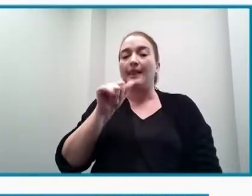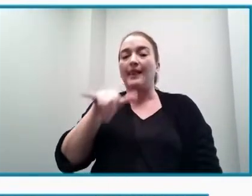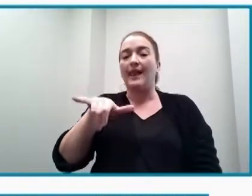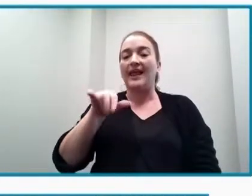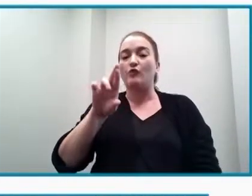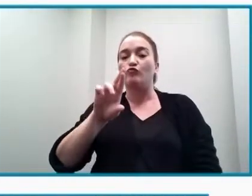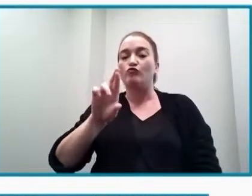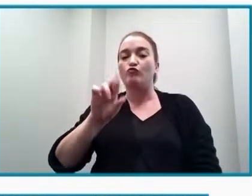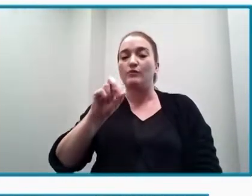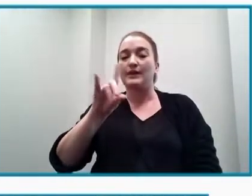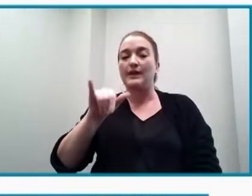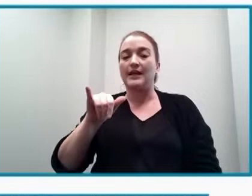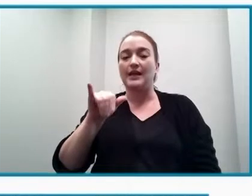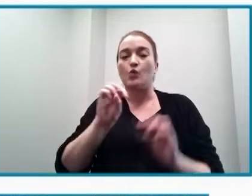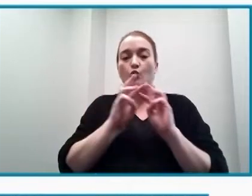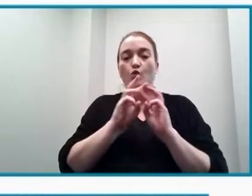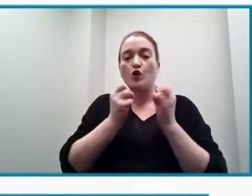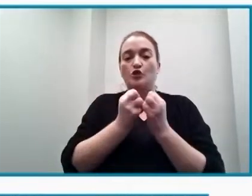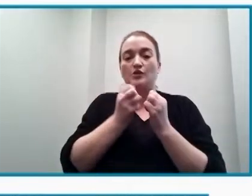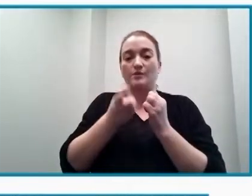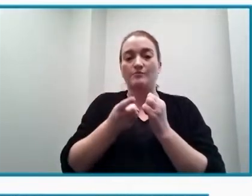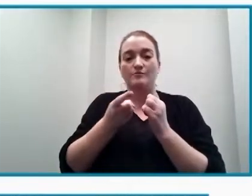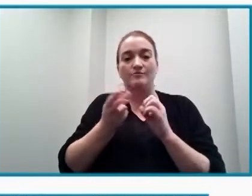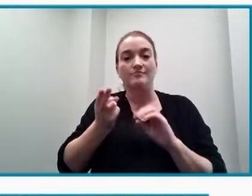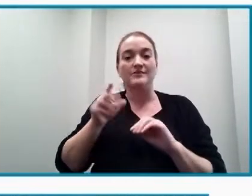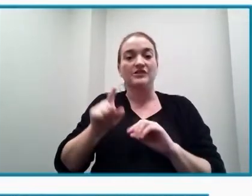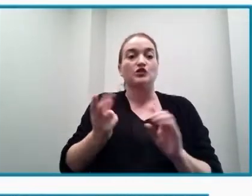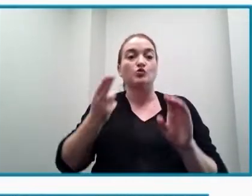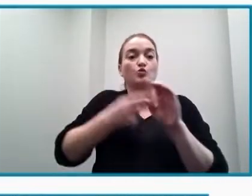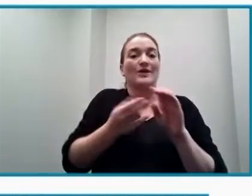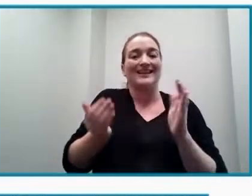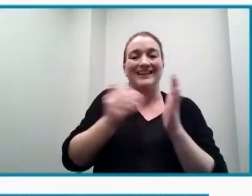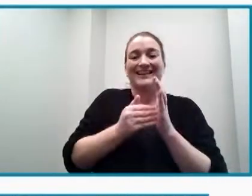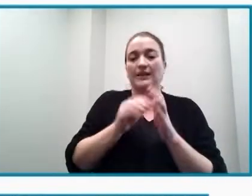she rejoined The Globe and the newly formed Arts Engagement department and began